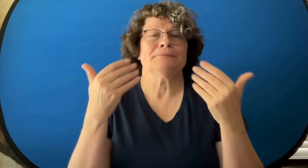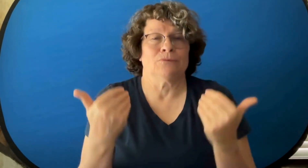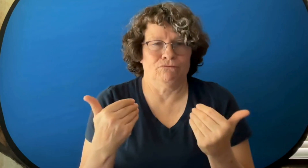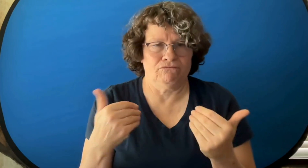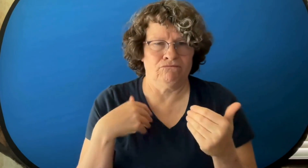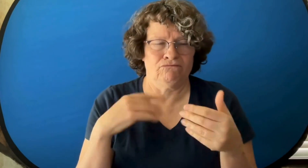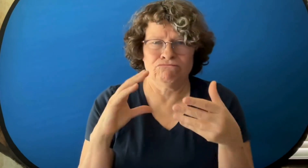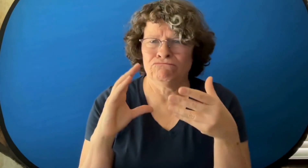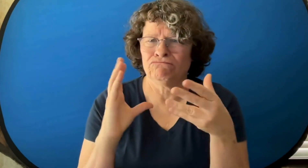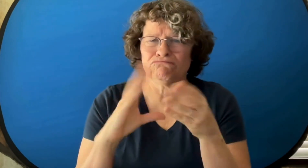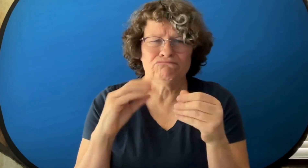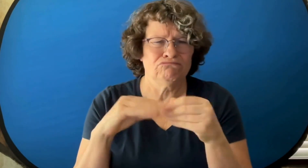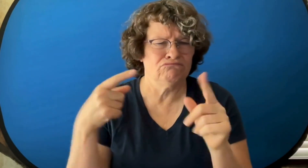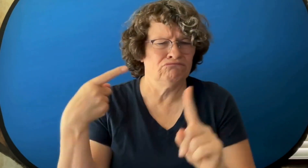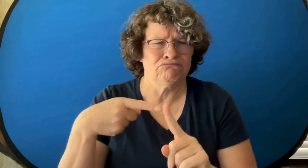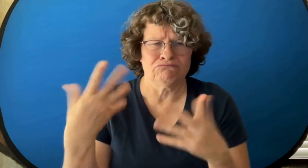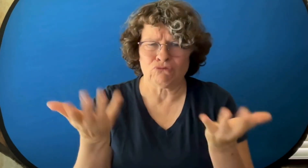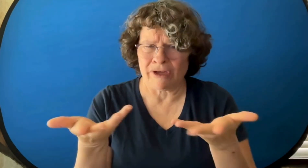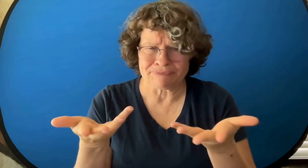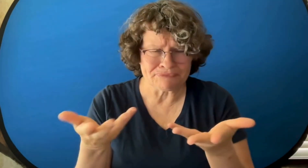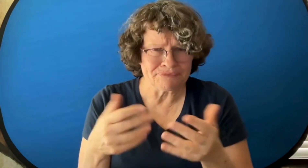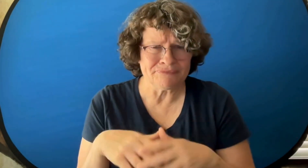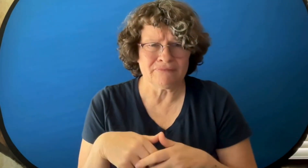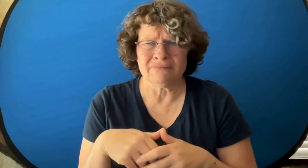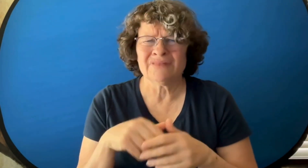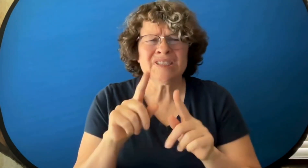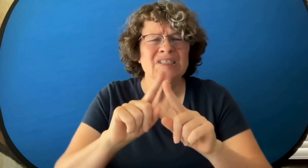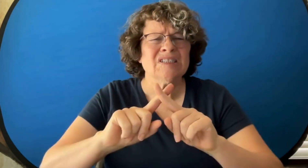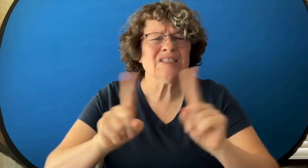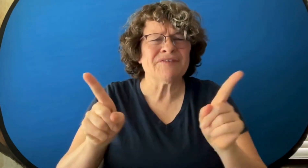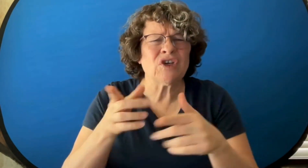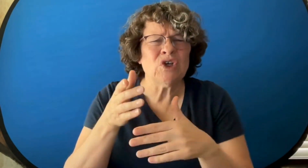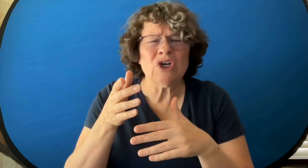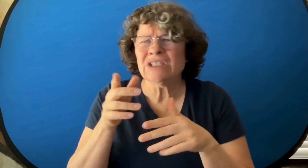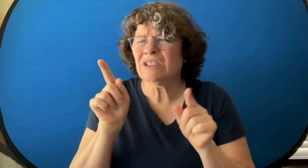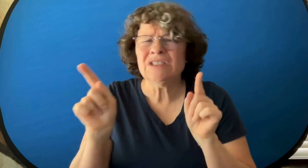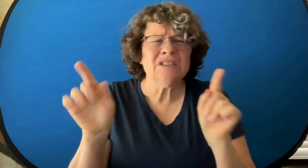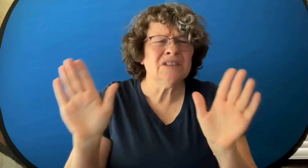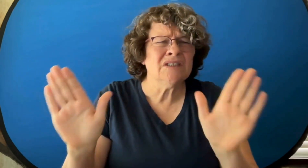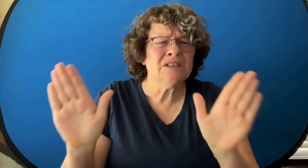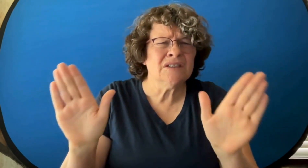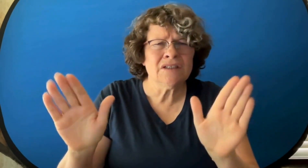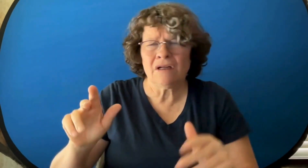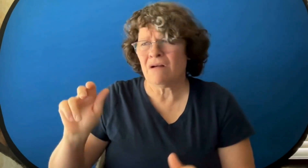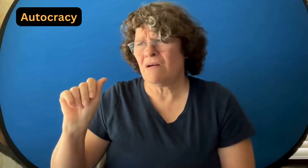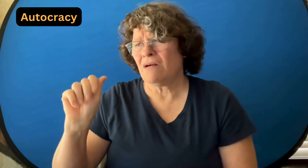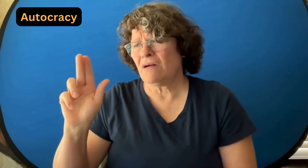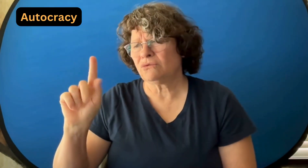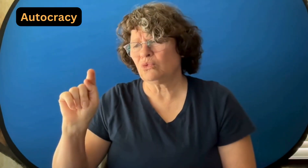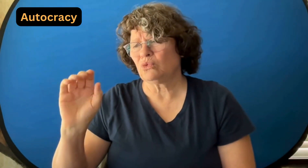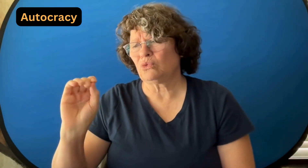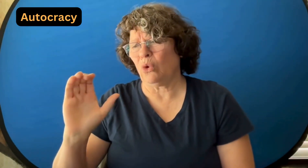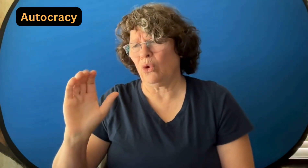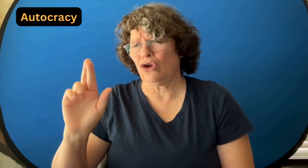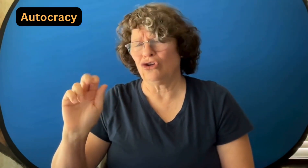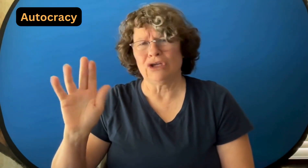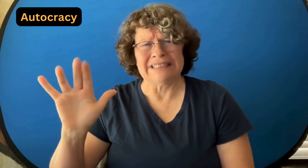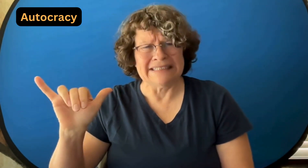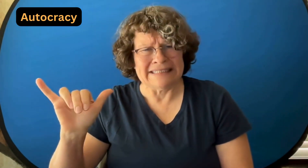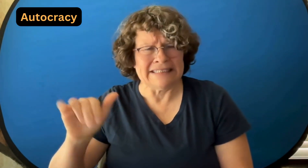Now, I will talk about the difference between a u t o c r a c y